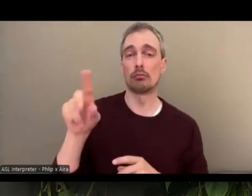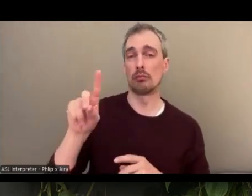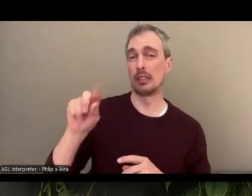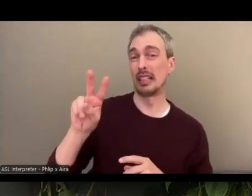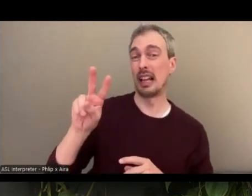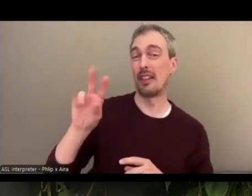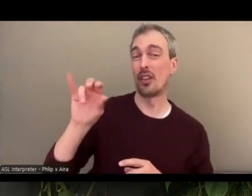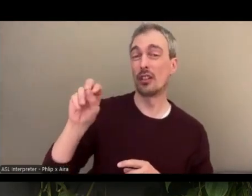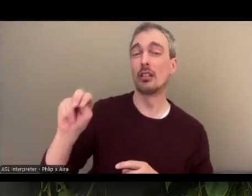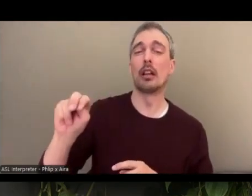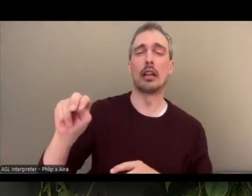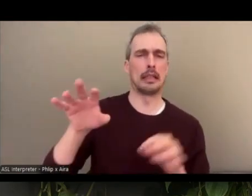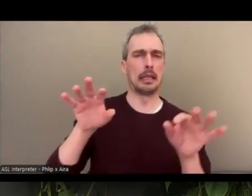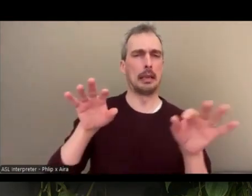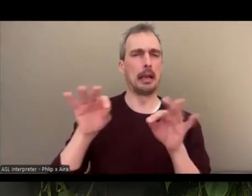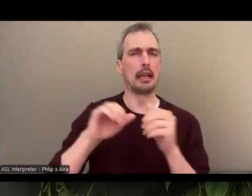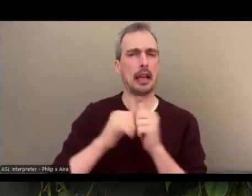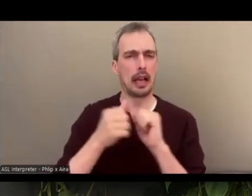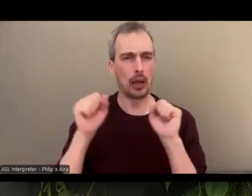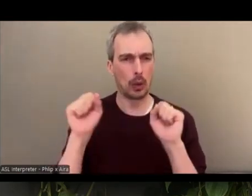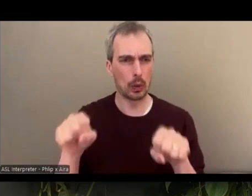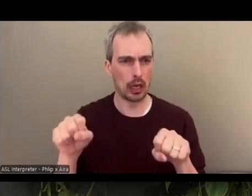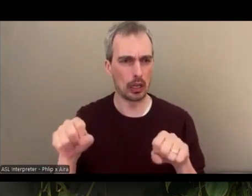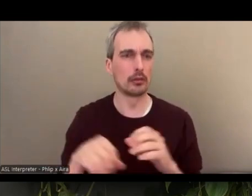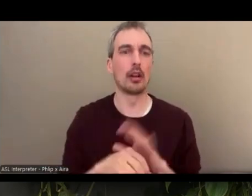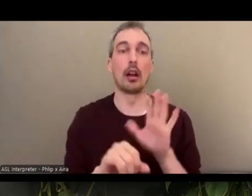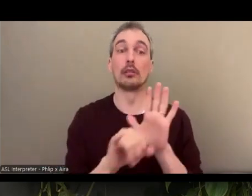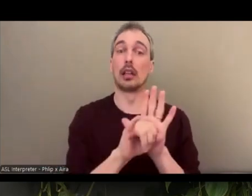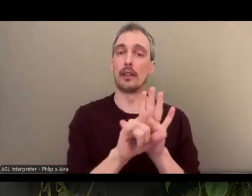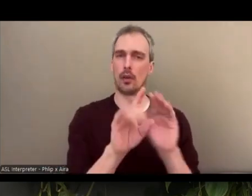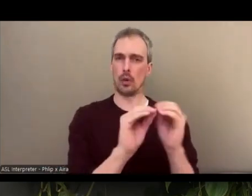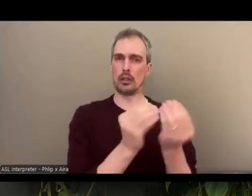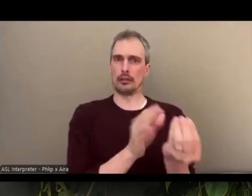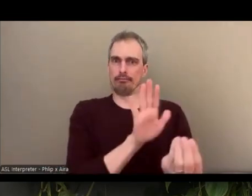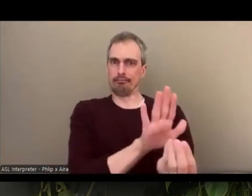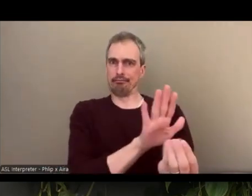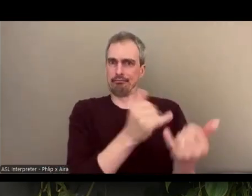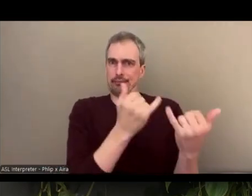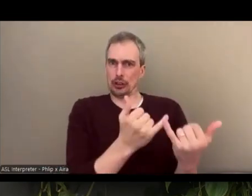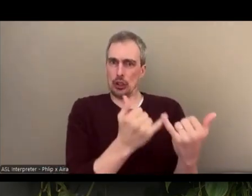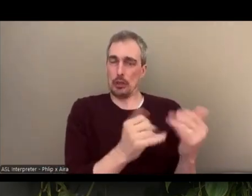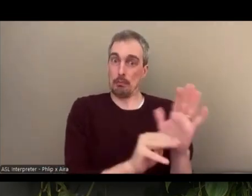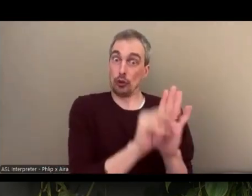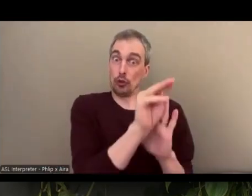Identify an organization's current stage of maturity, identify gaps between